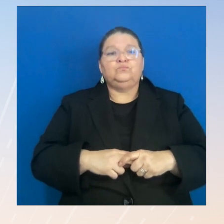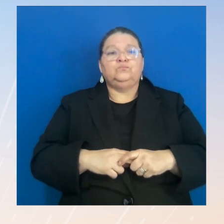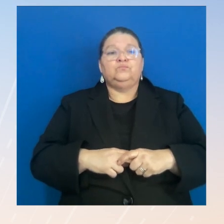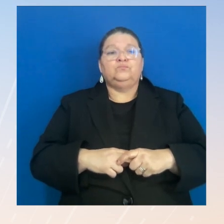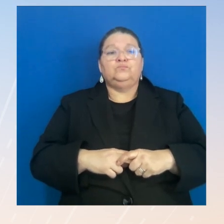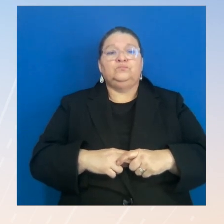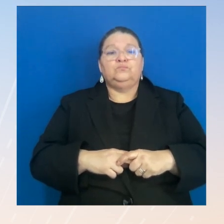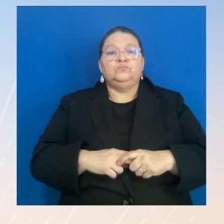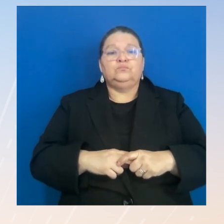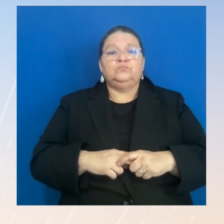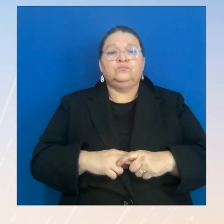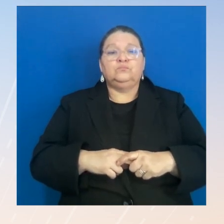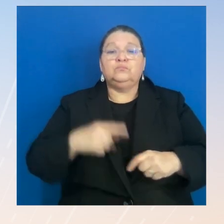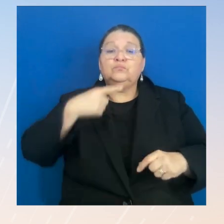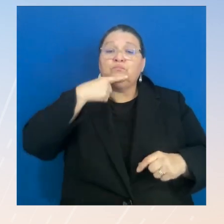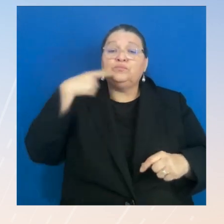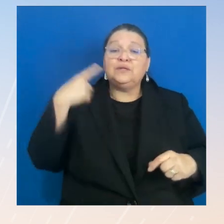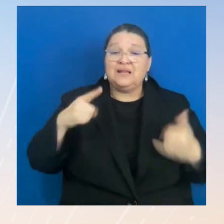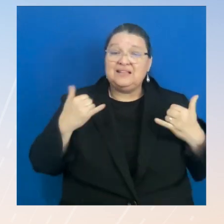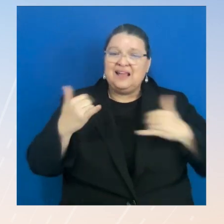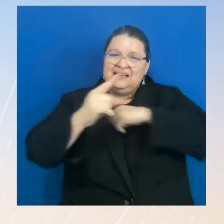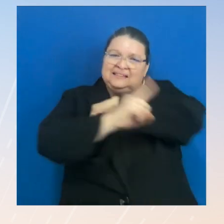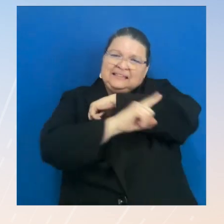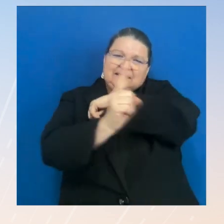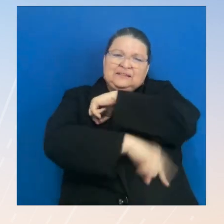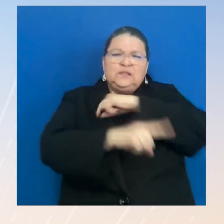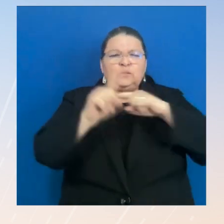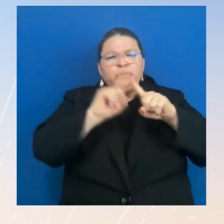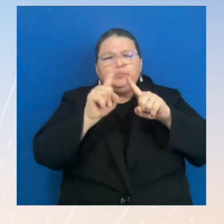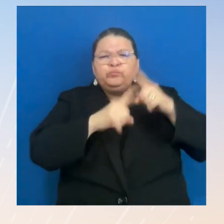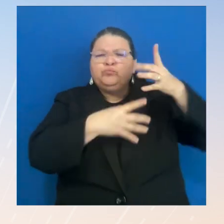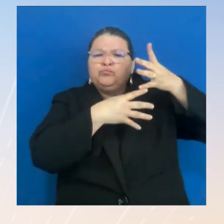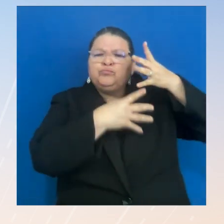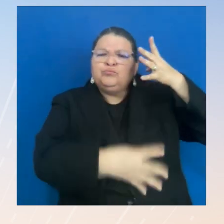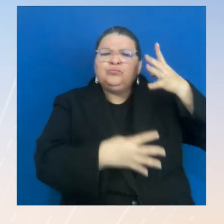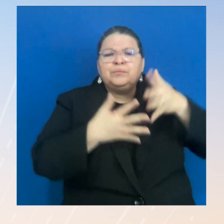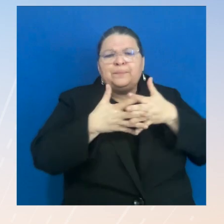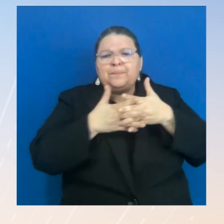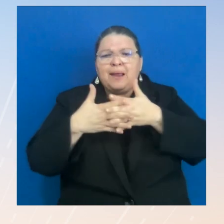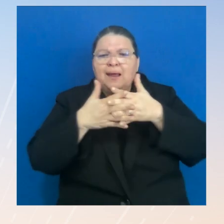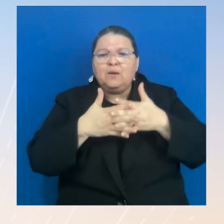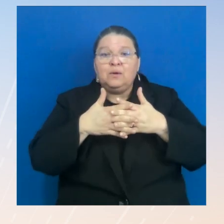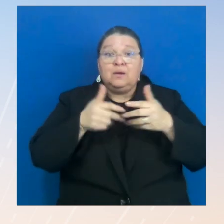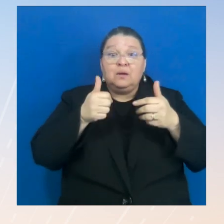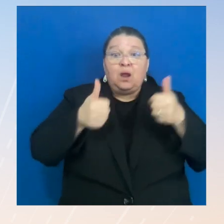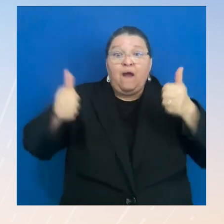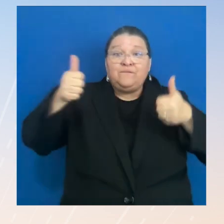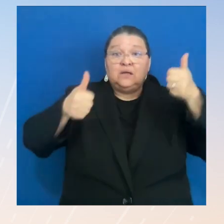I understand you're dismissing it; however, does the administration, does the President see that as an escalation of any kind?